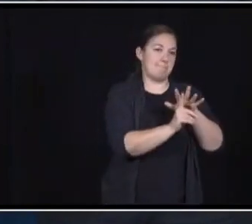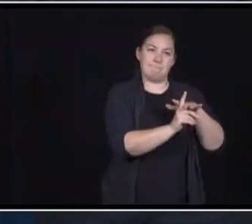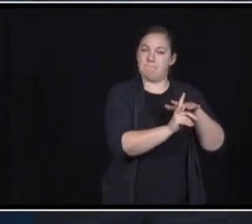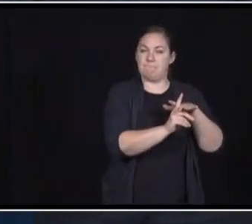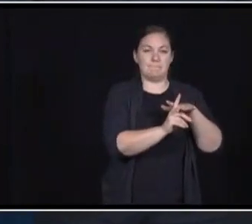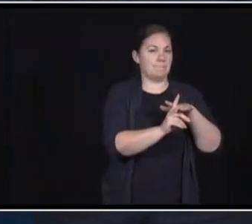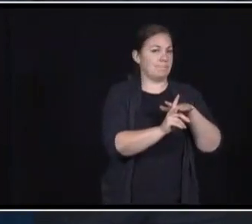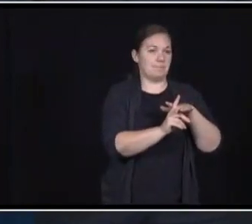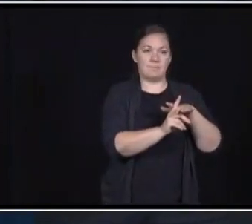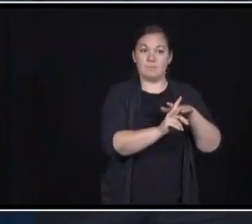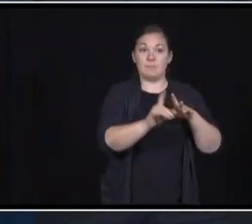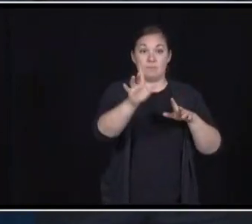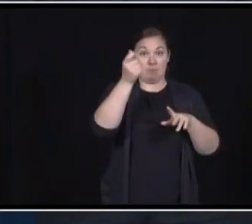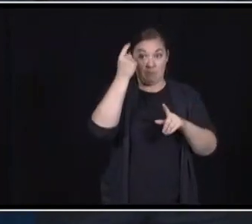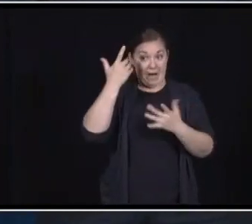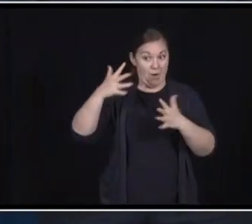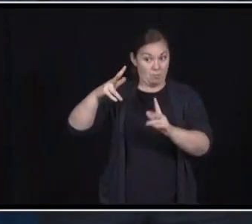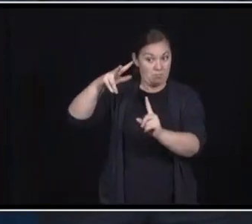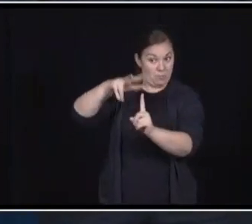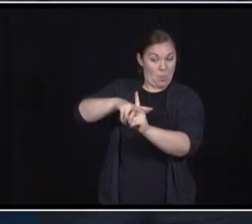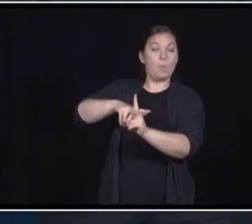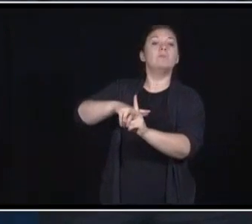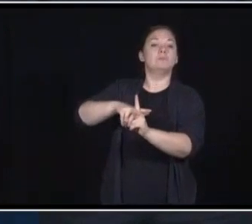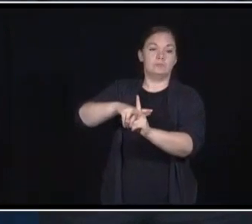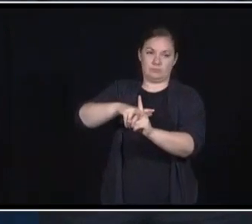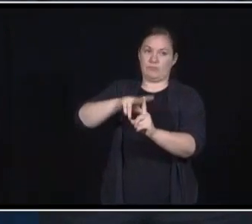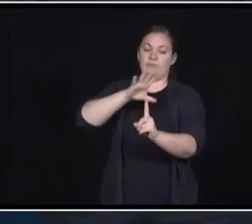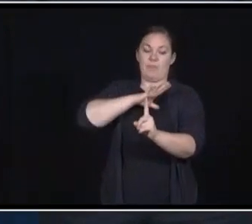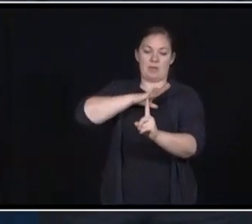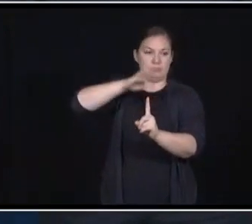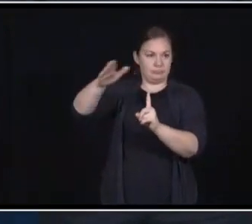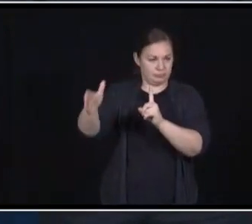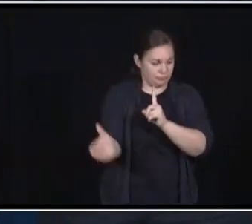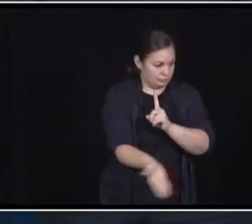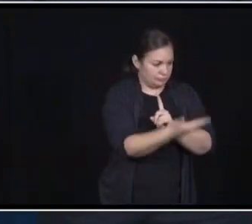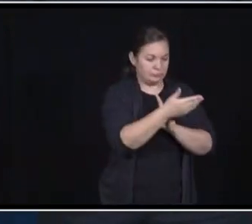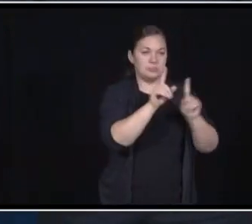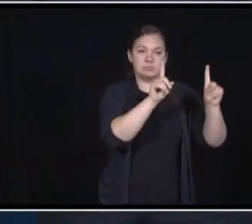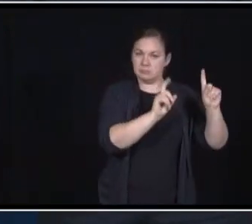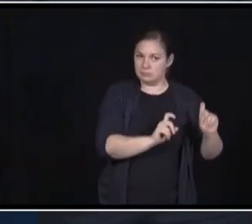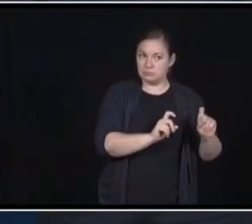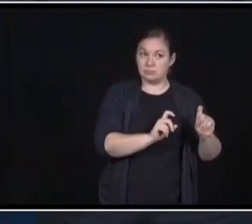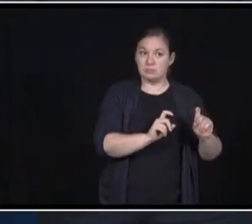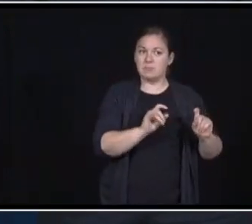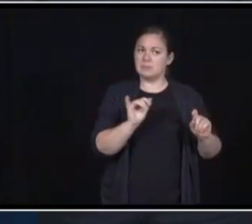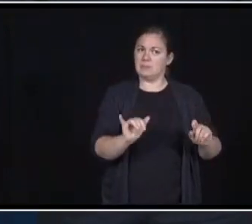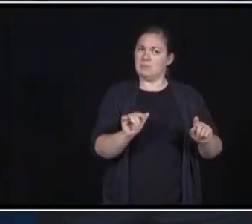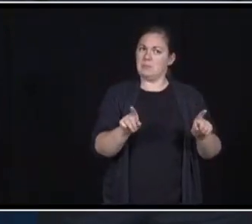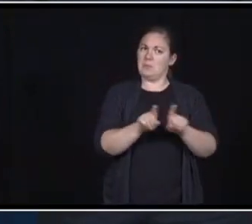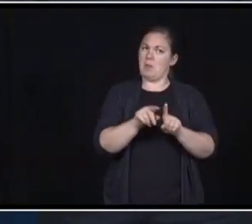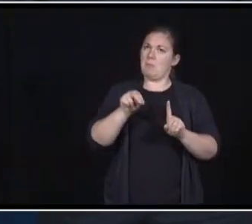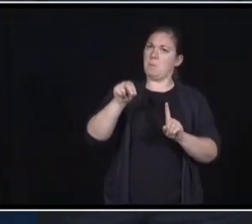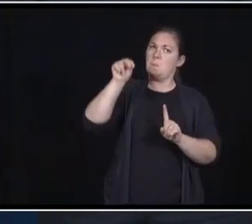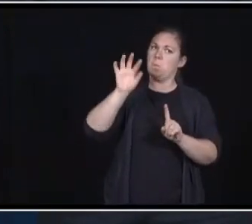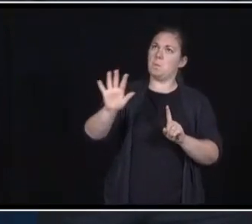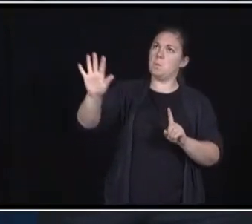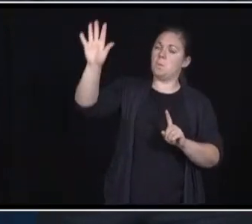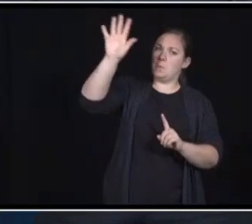It anybody who at her he had a test appointed or set up , which is happening in most of our northern